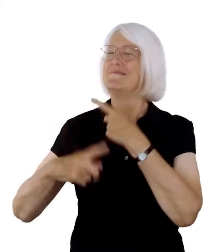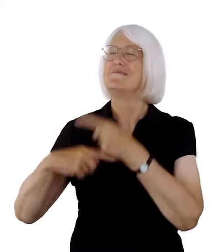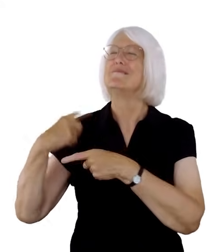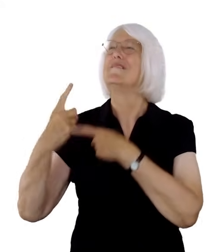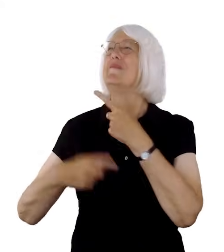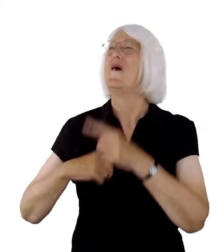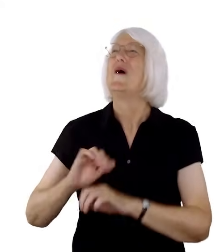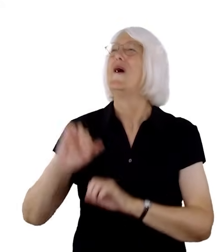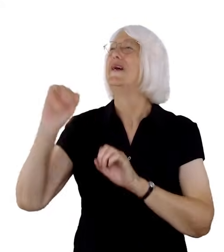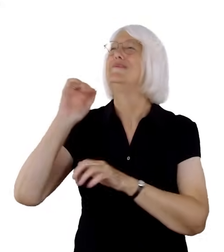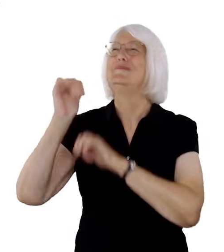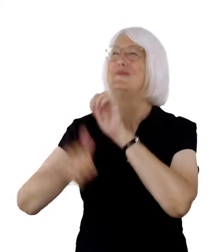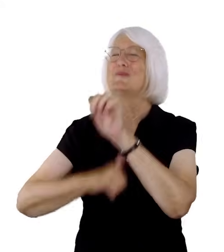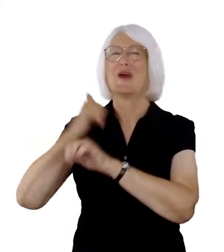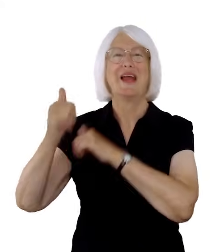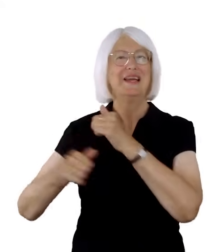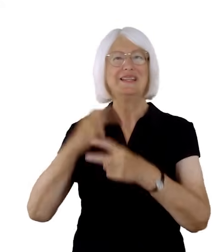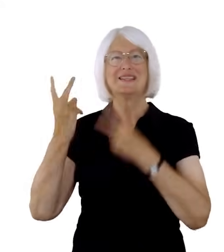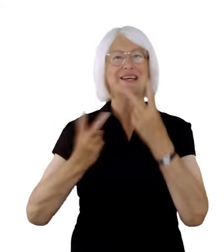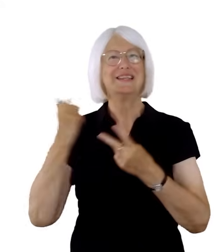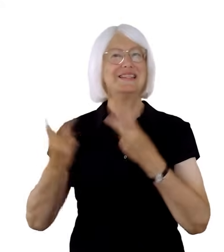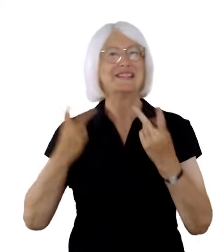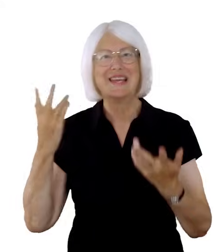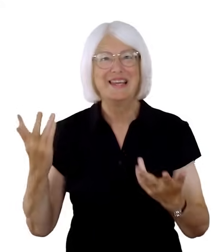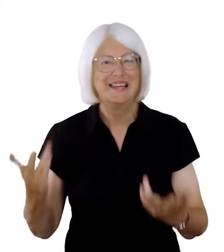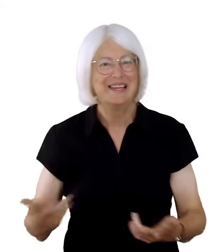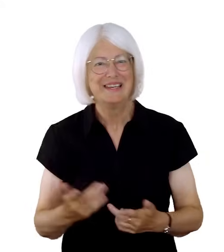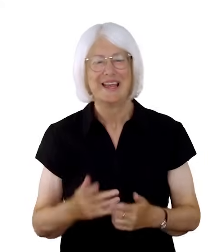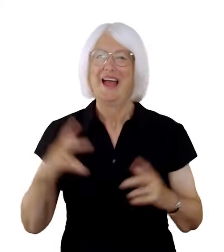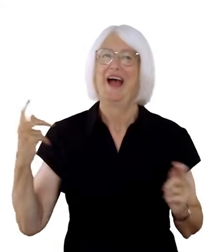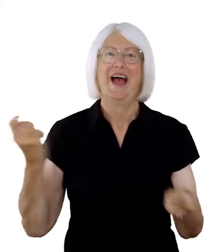Evermore his praises sing